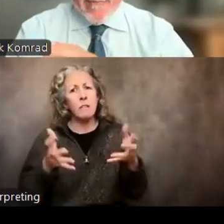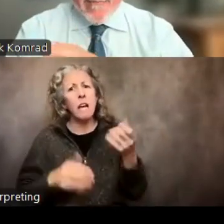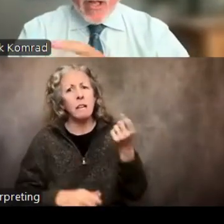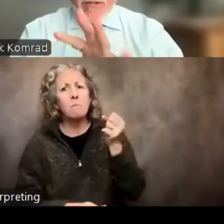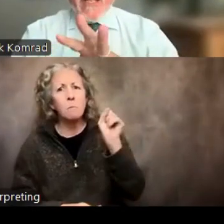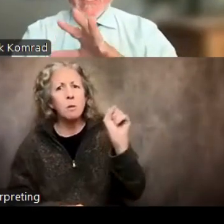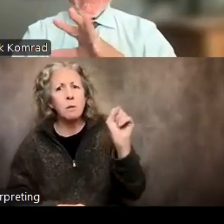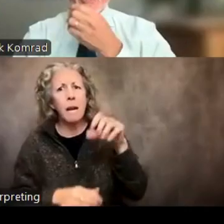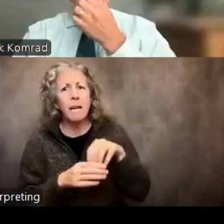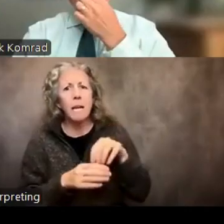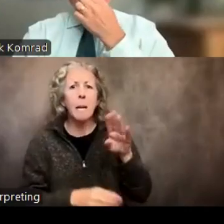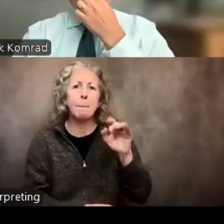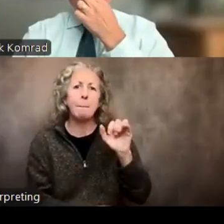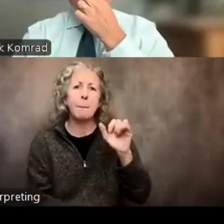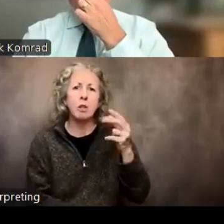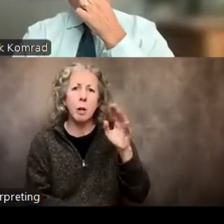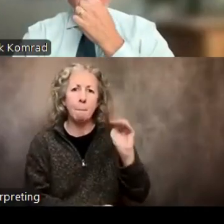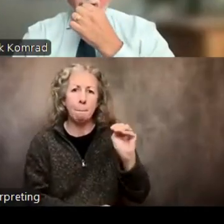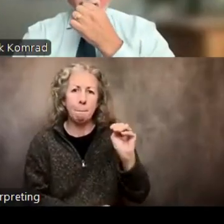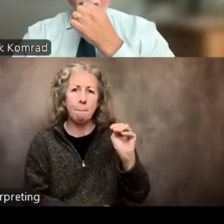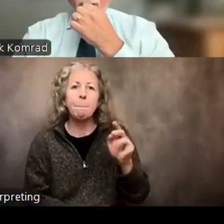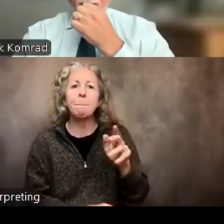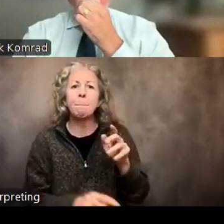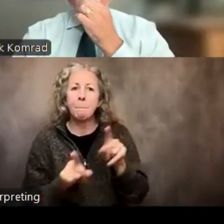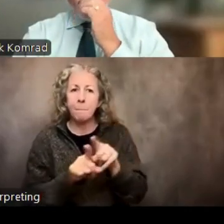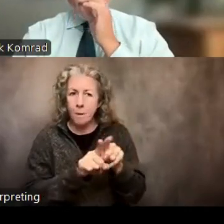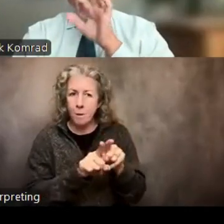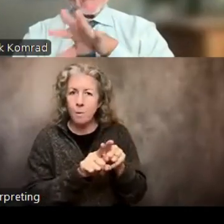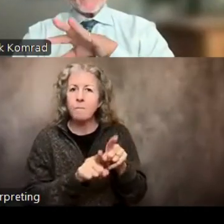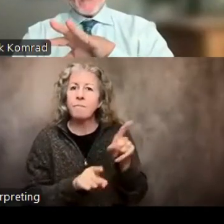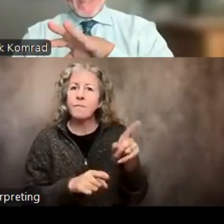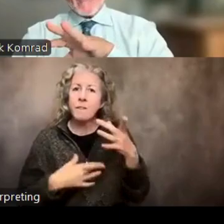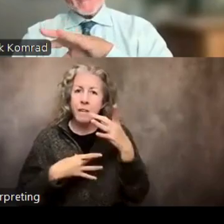Belgium. This is an interesting development the RIA Kiro house,